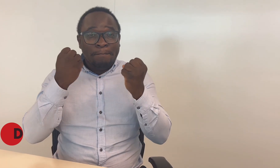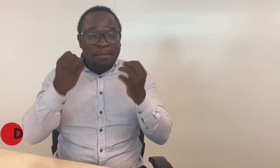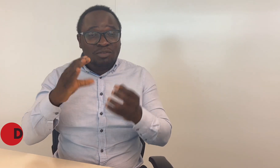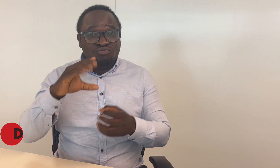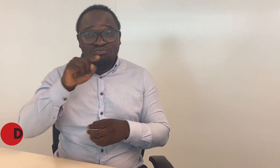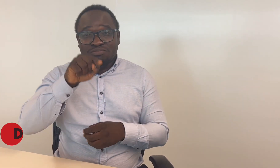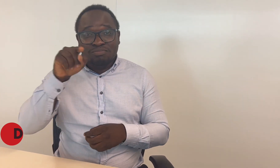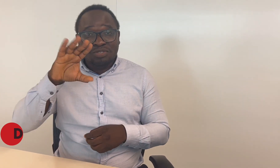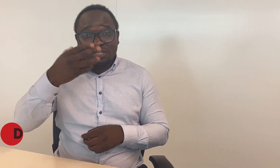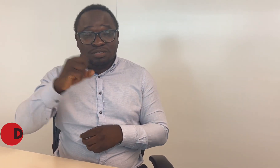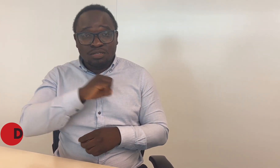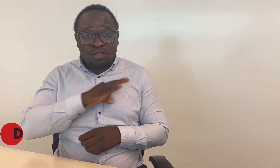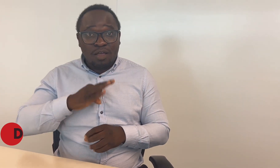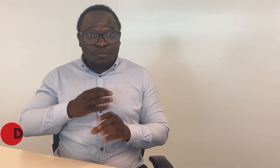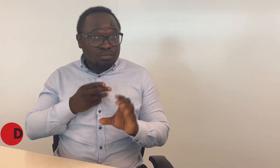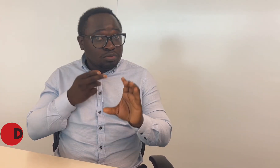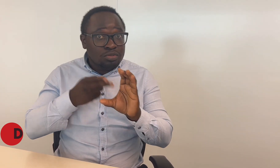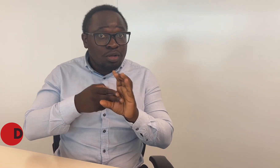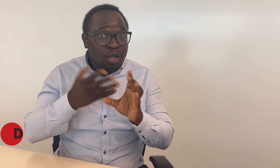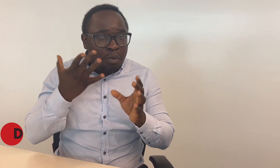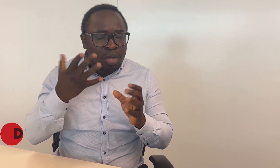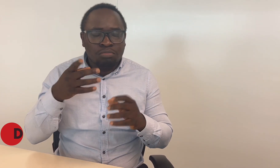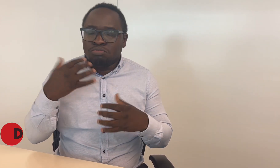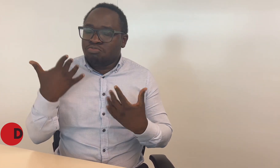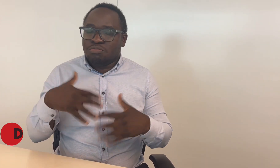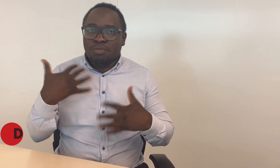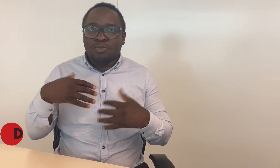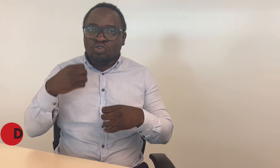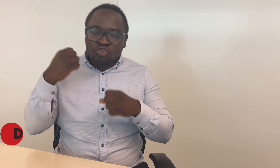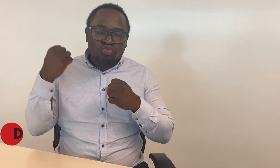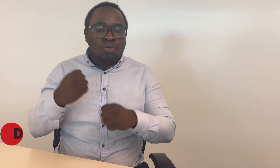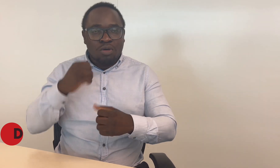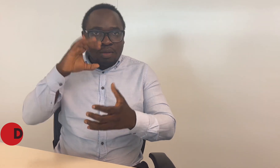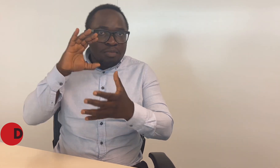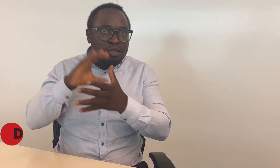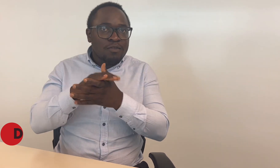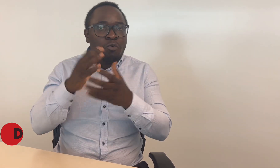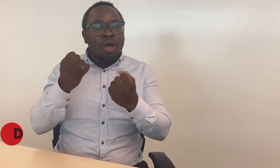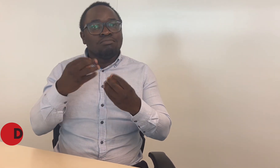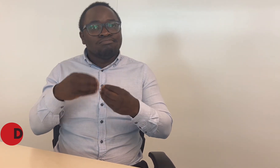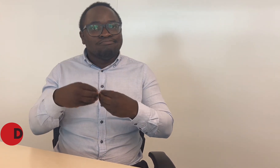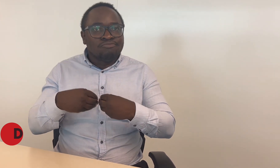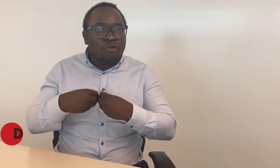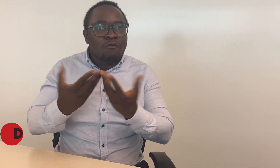Many CHS staff are participating because of their strong belief and desire